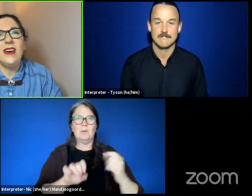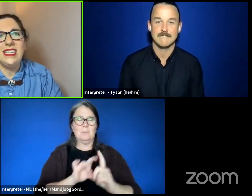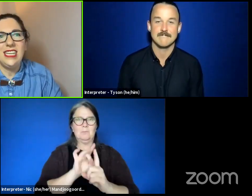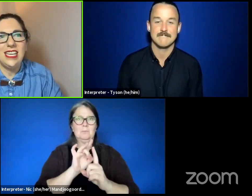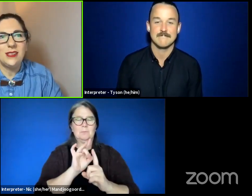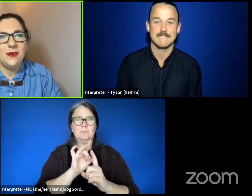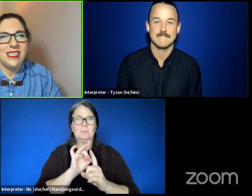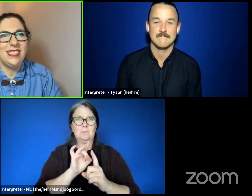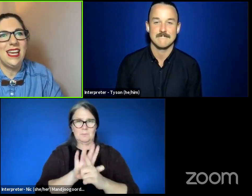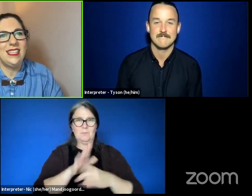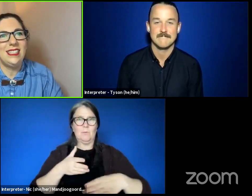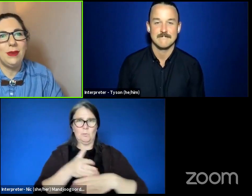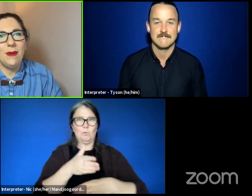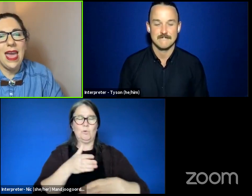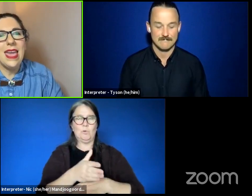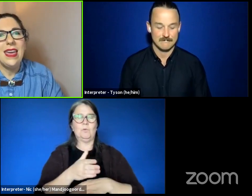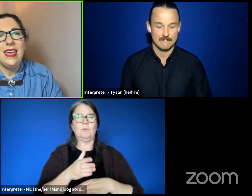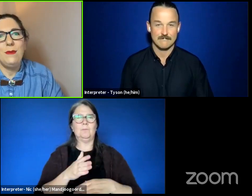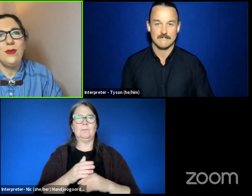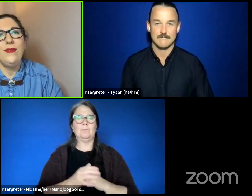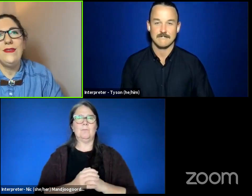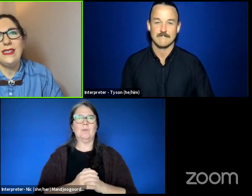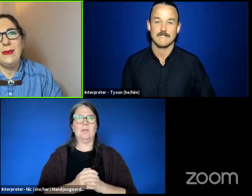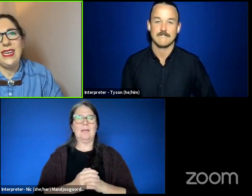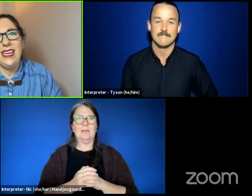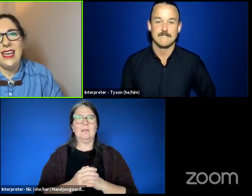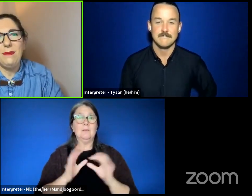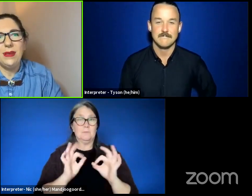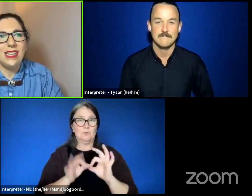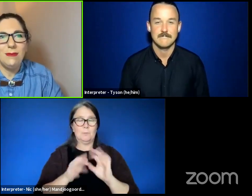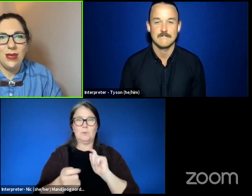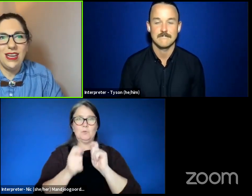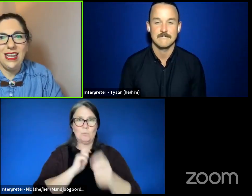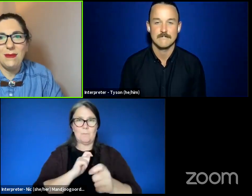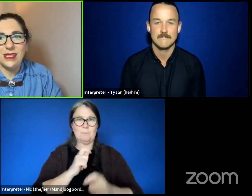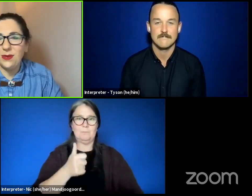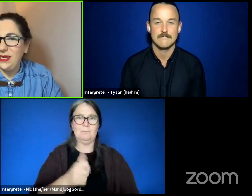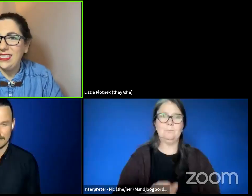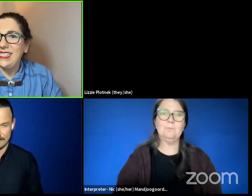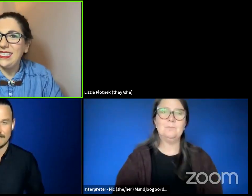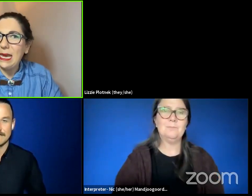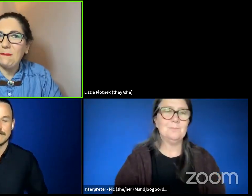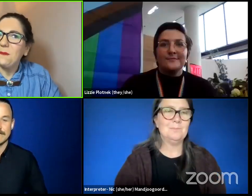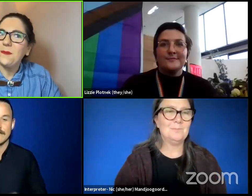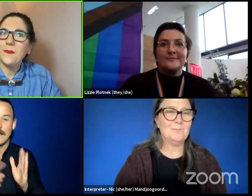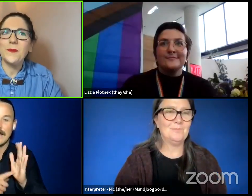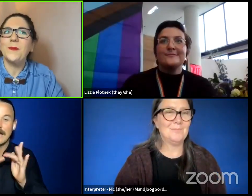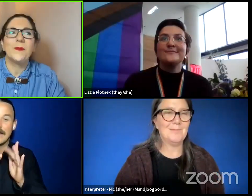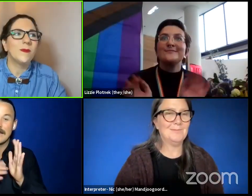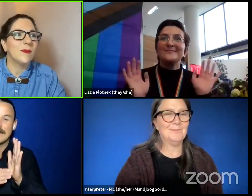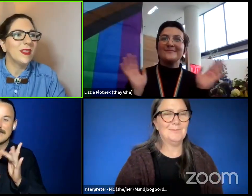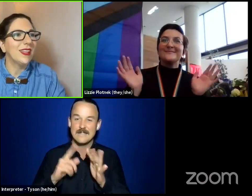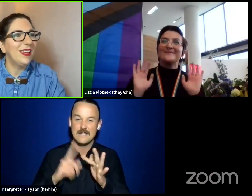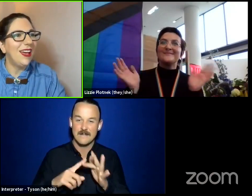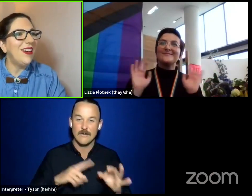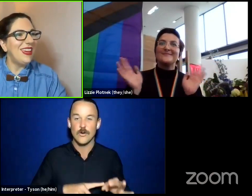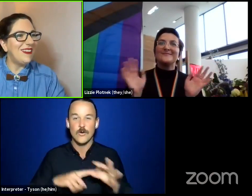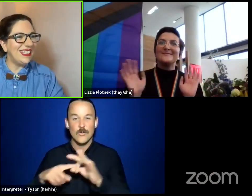of intersection ality. Lizzie Lizzie also vice chairs, please also vice chairs please and science Wha, improving visibility and building